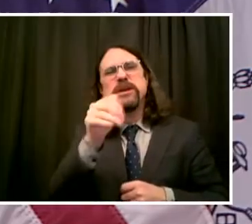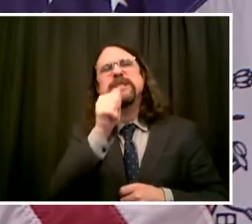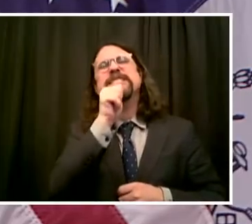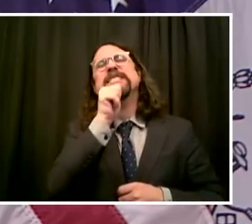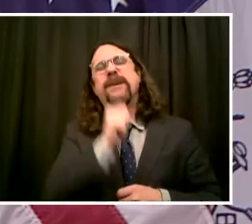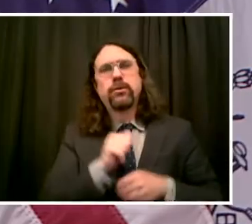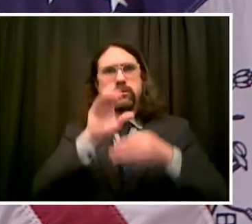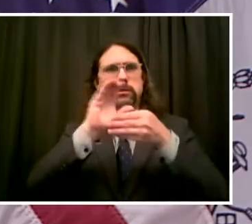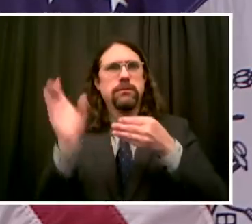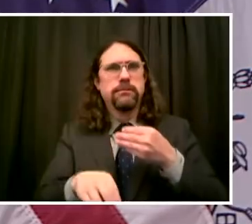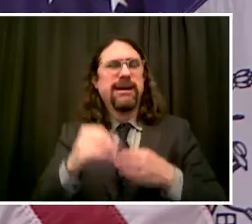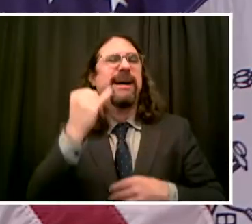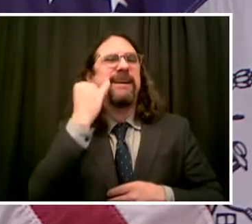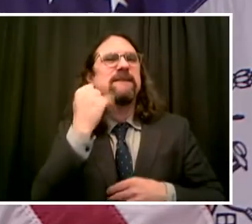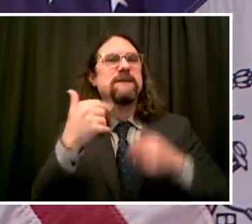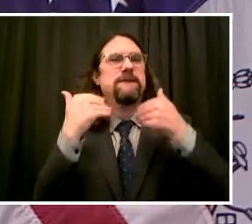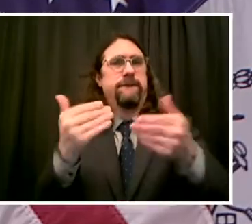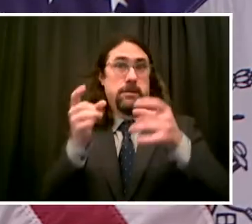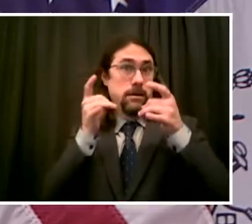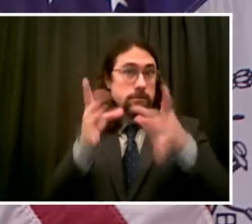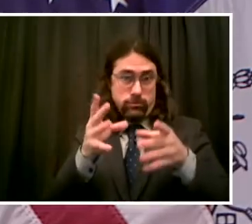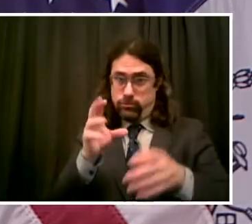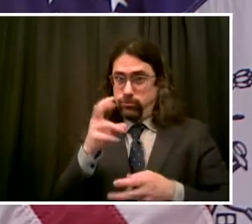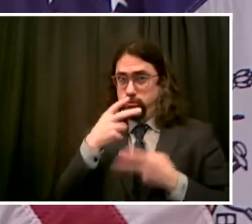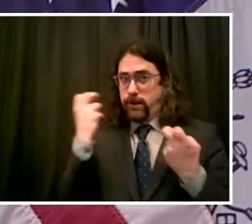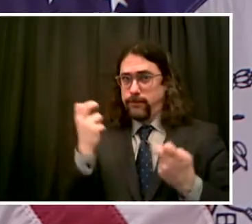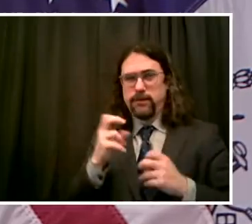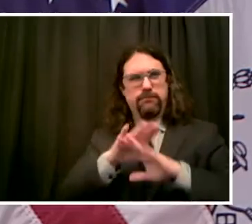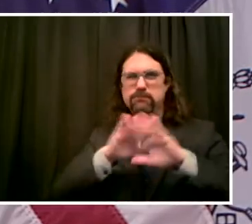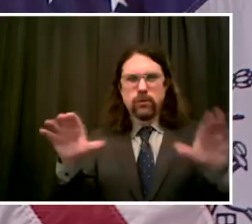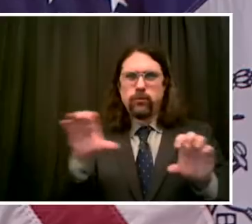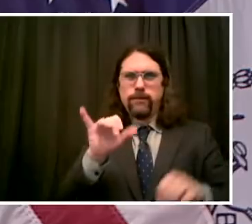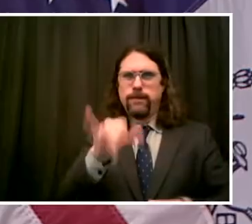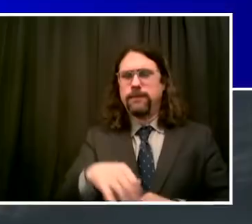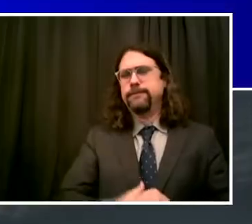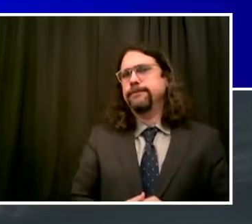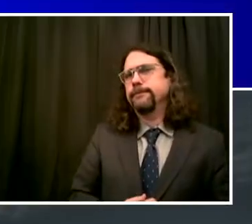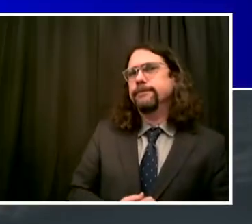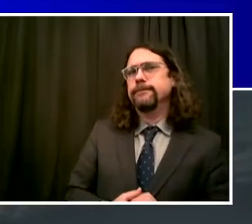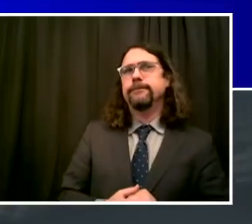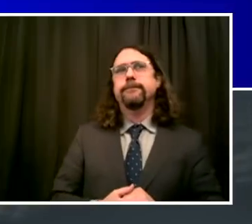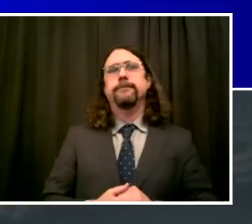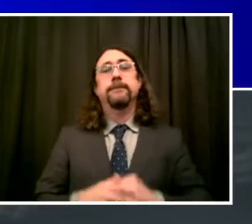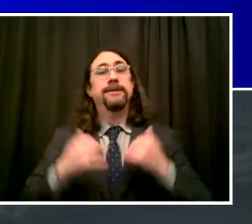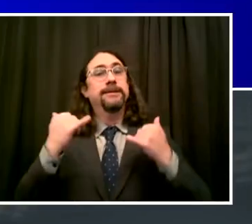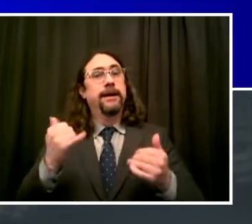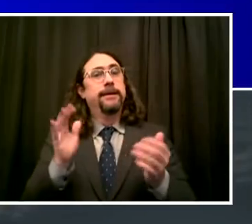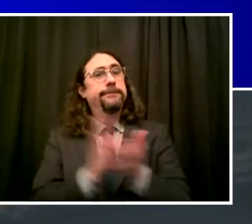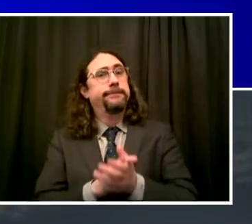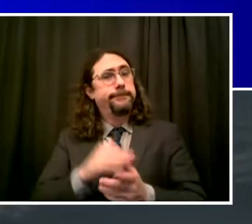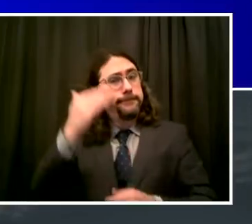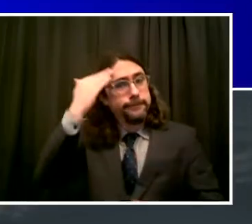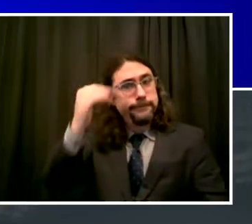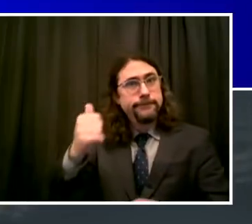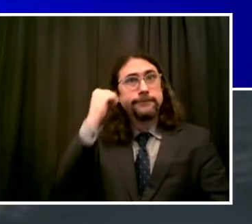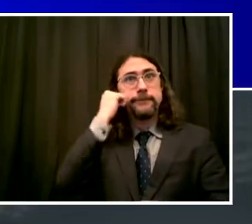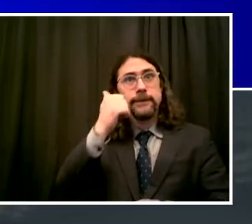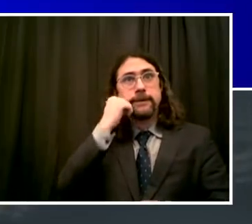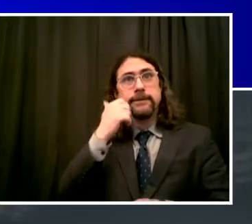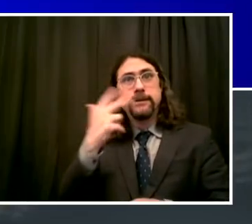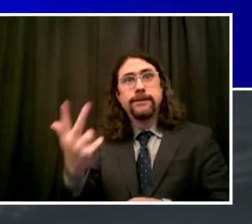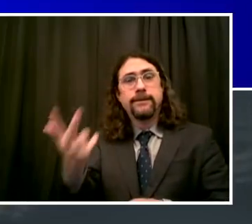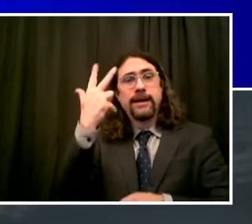CONSEQUENCES OF